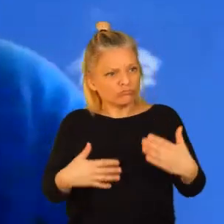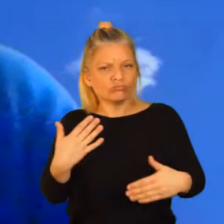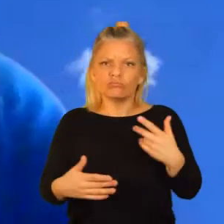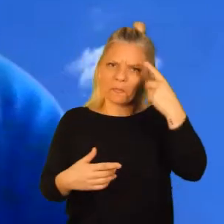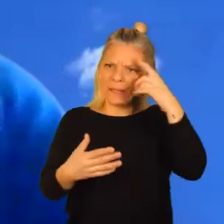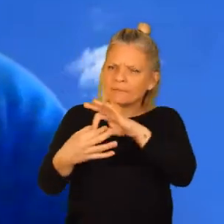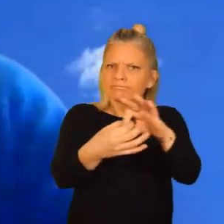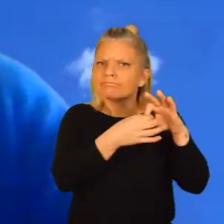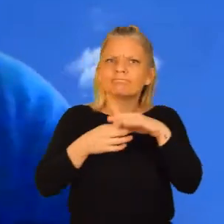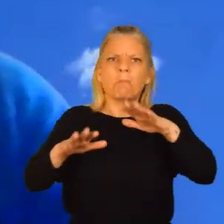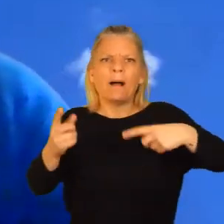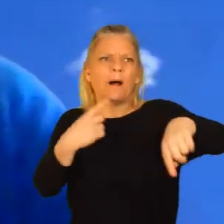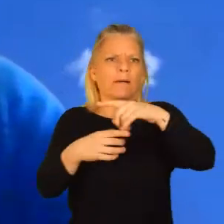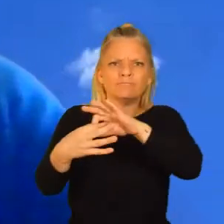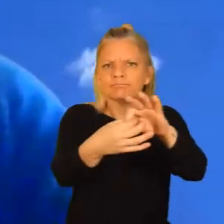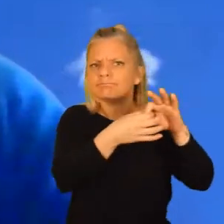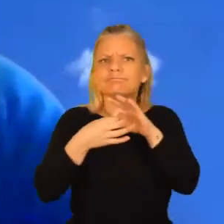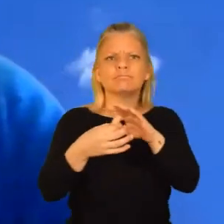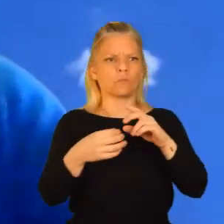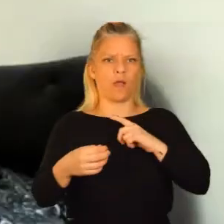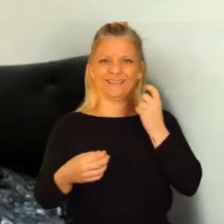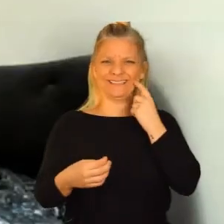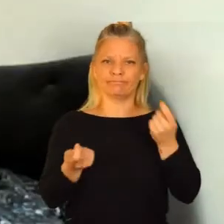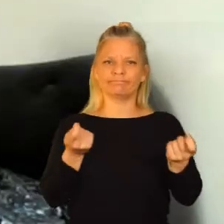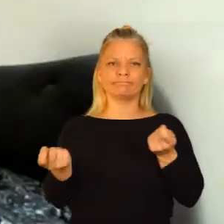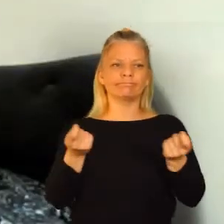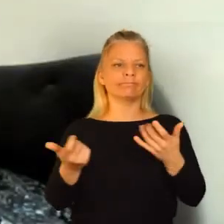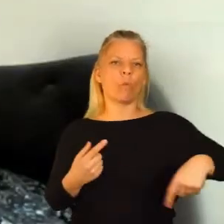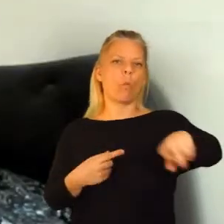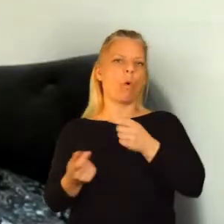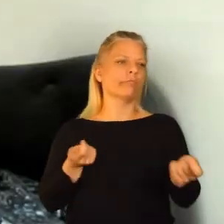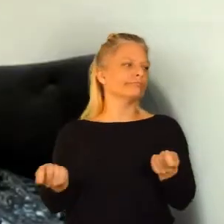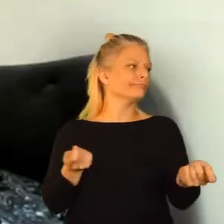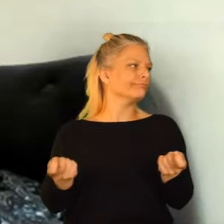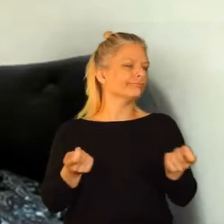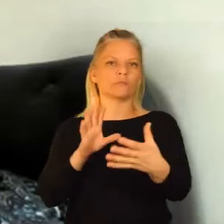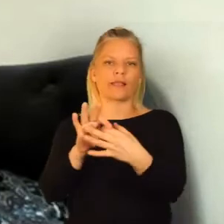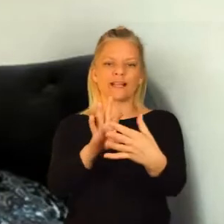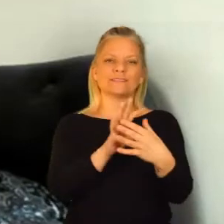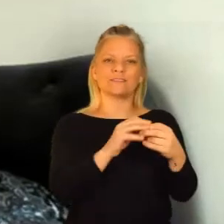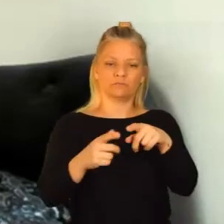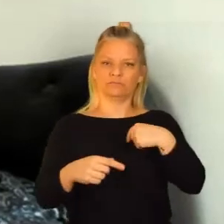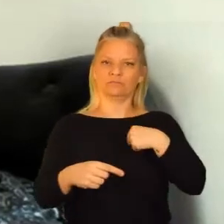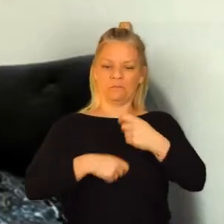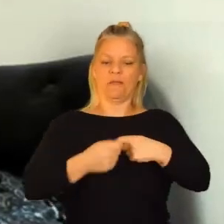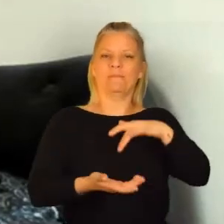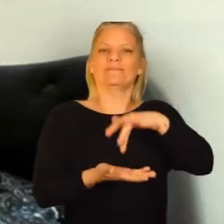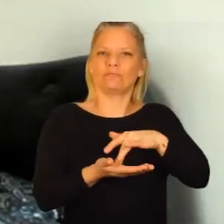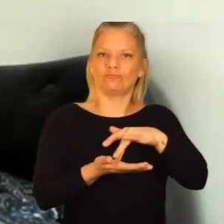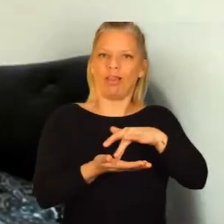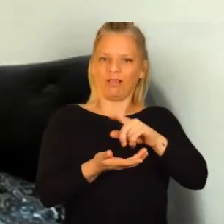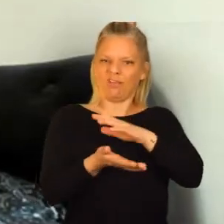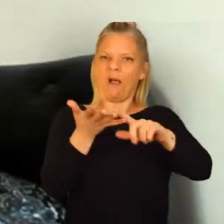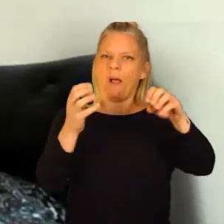step back and you know it's kind of showing that it's okay to to not get things right as well .